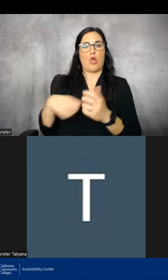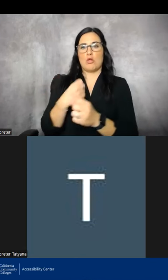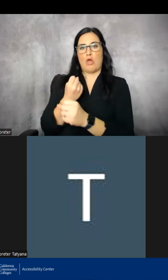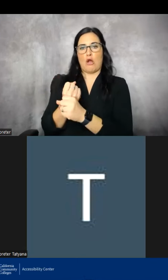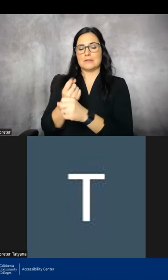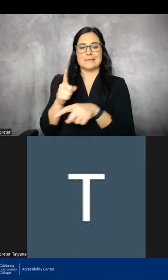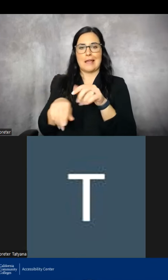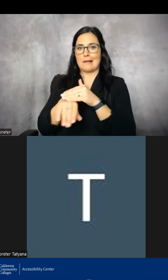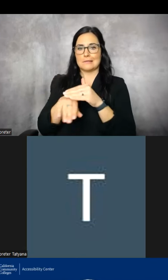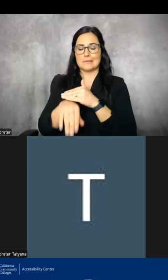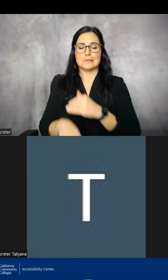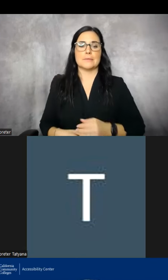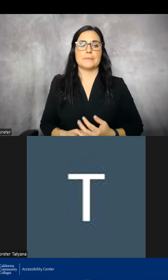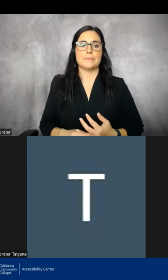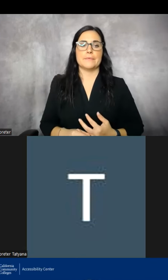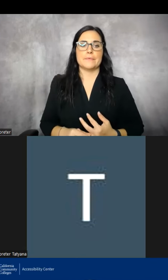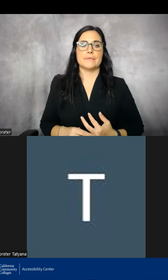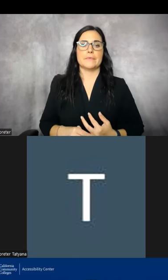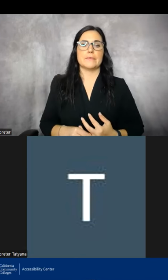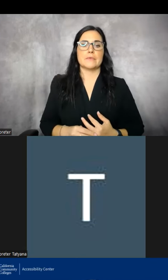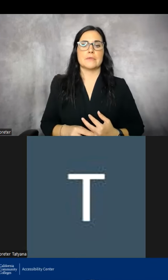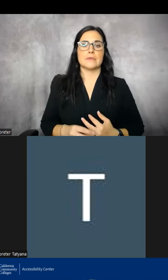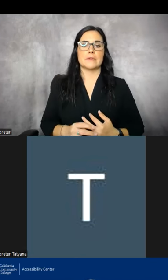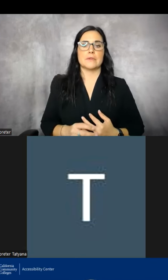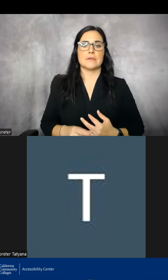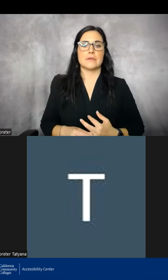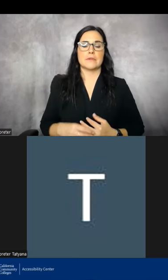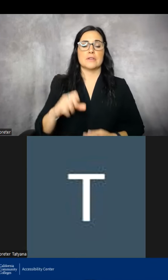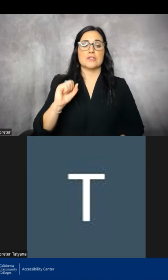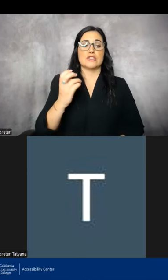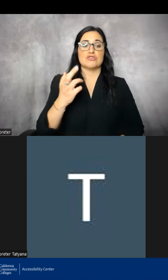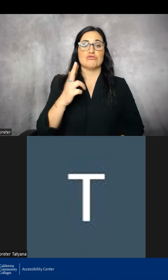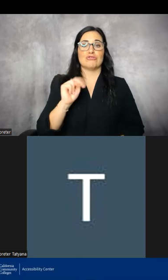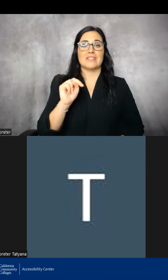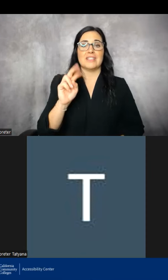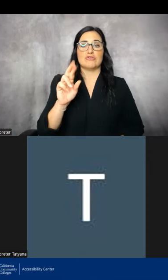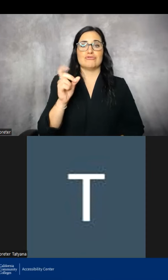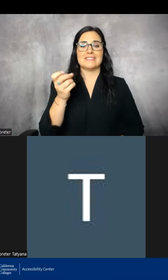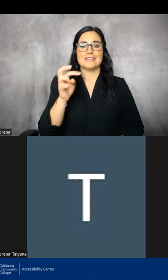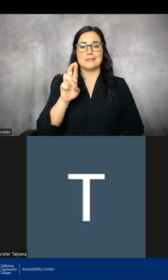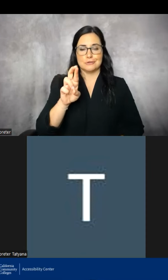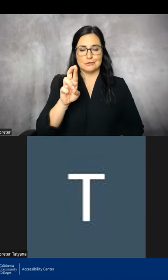Yes, screen readers and software generate in braille they will be affected most.